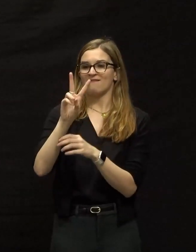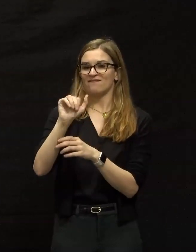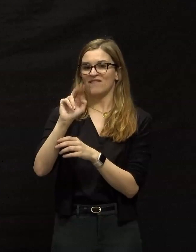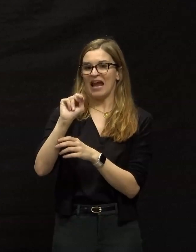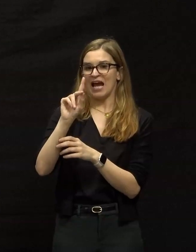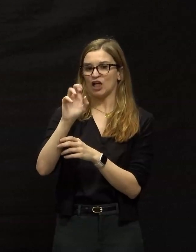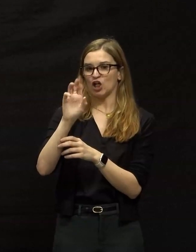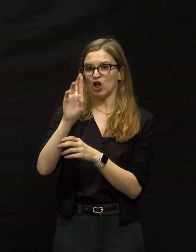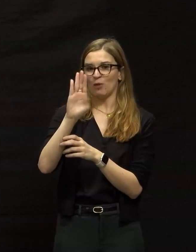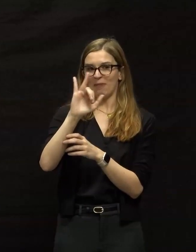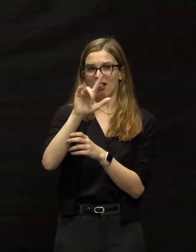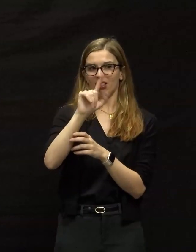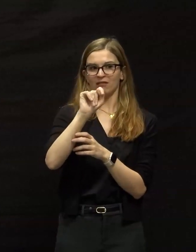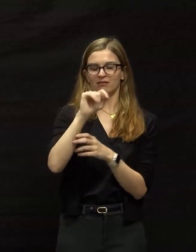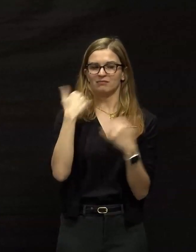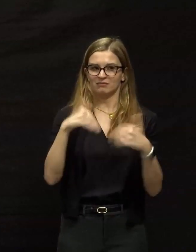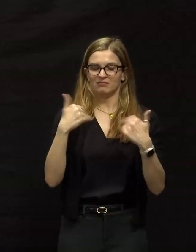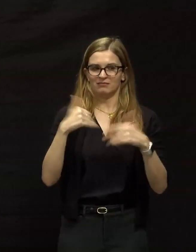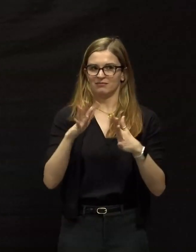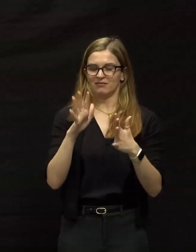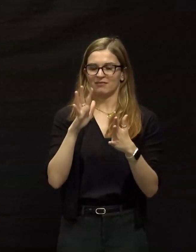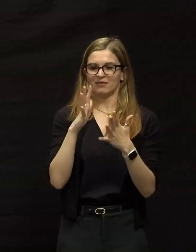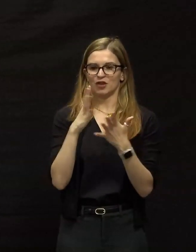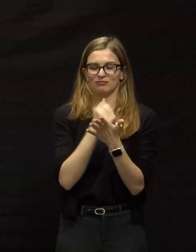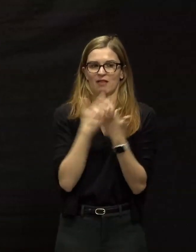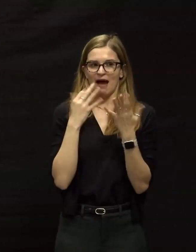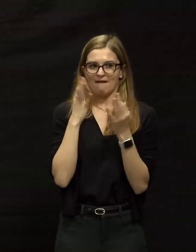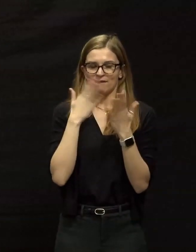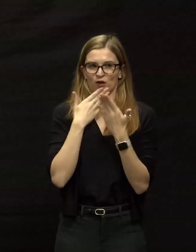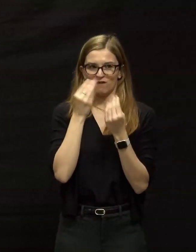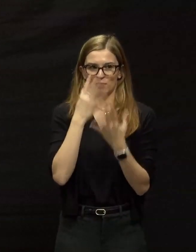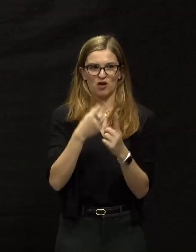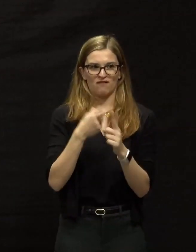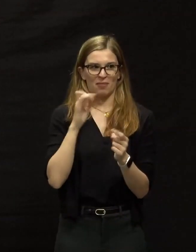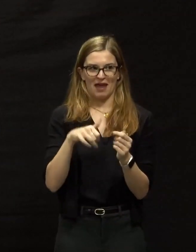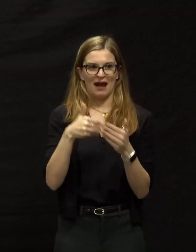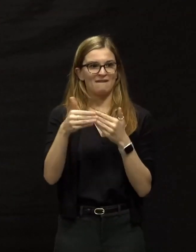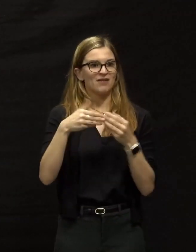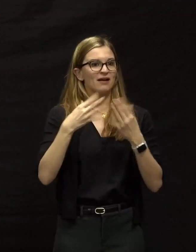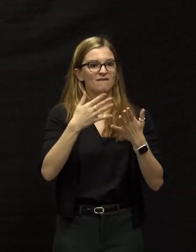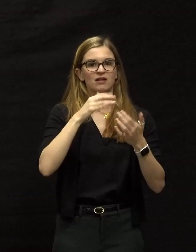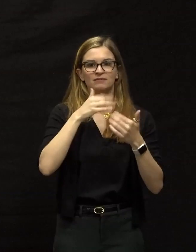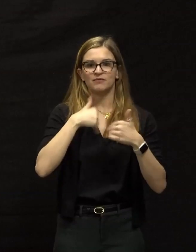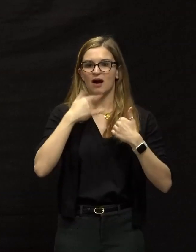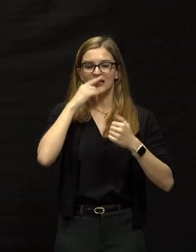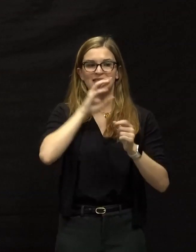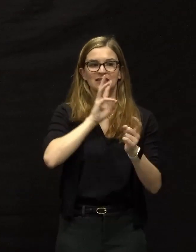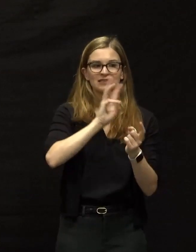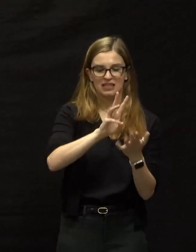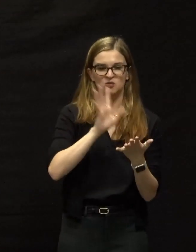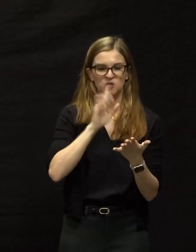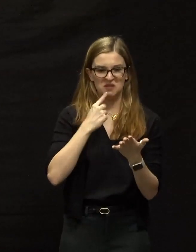So that Vanderbilt assessment, the fatigue, gives us so much good information.